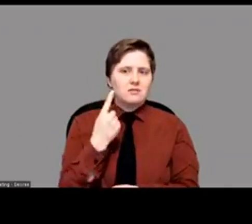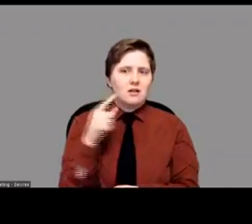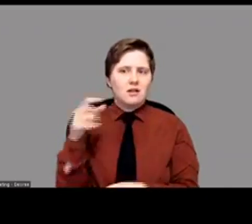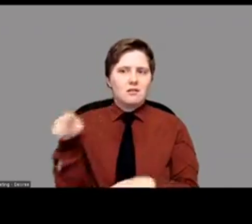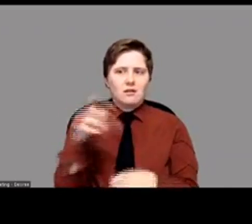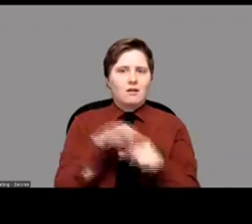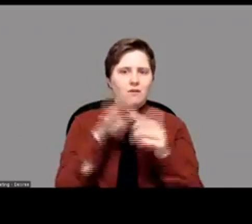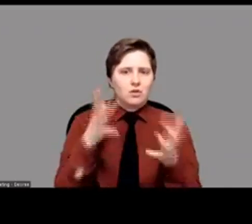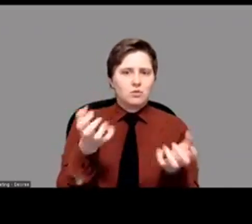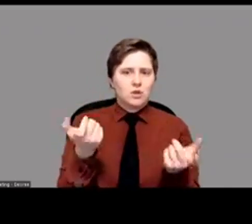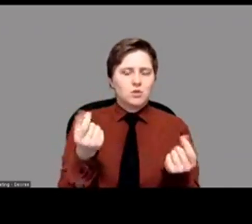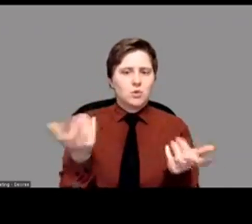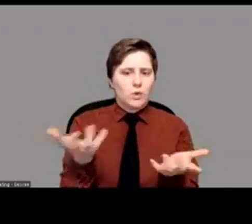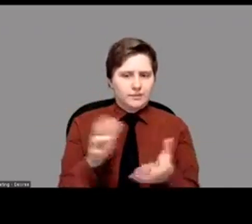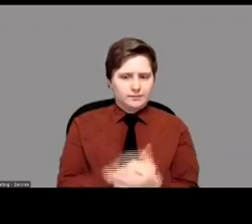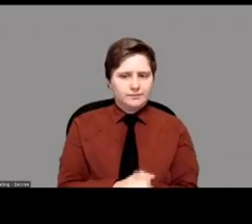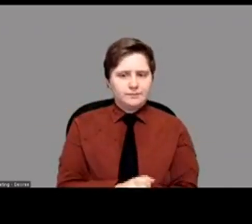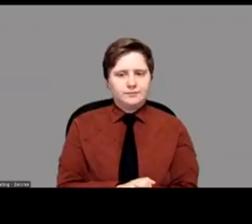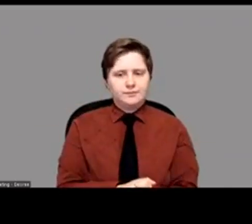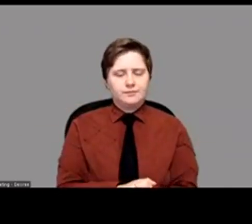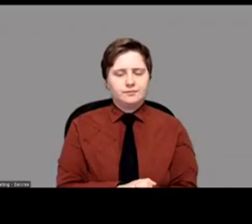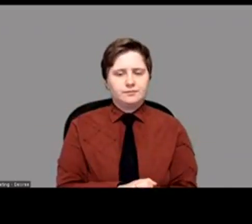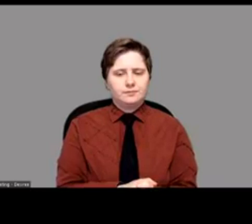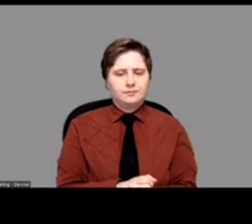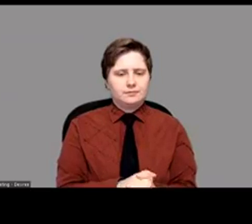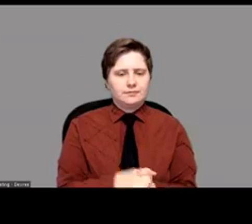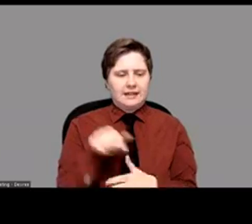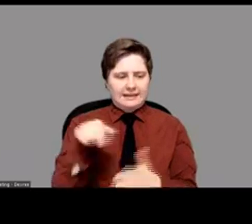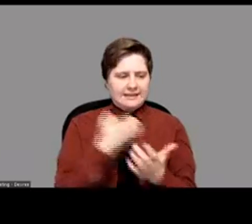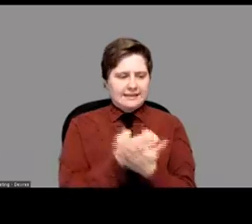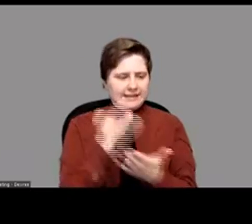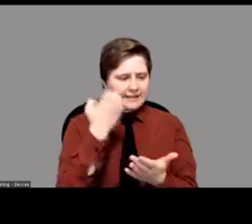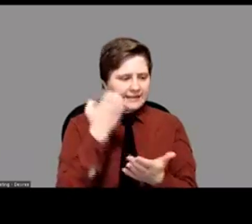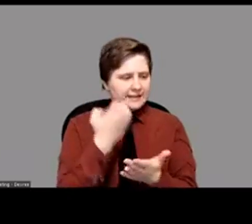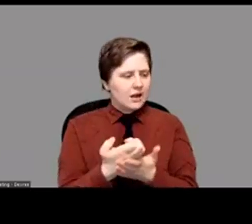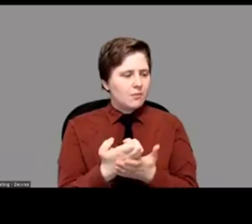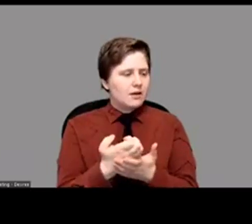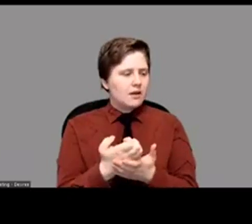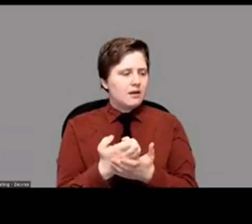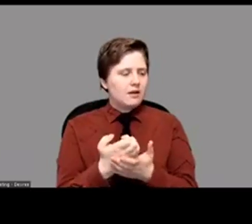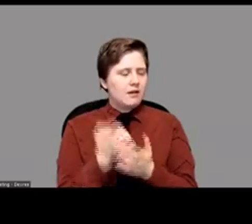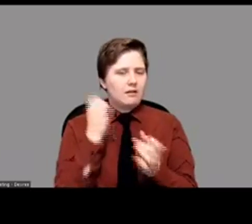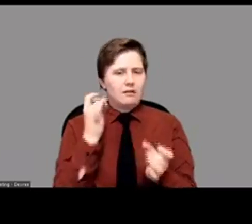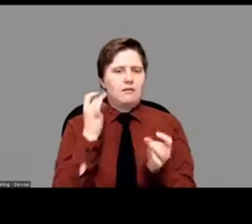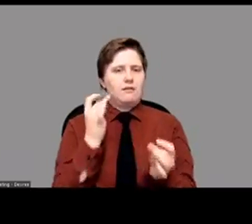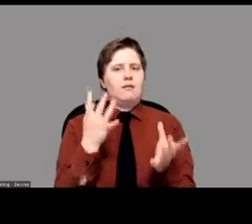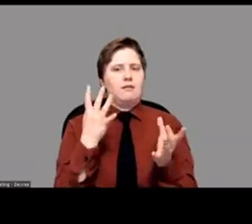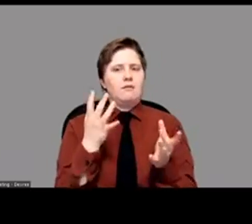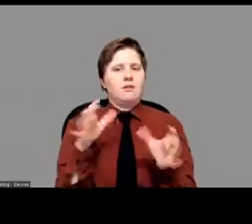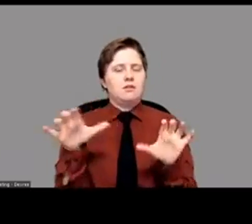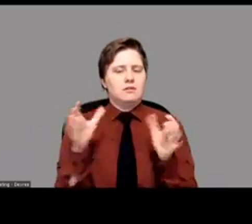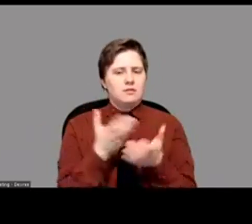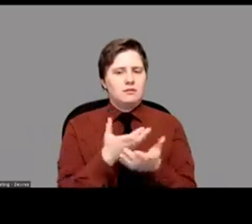want to do. What has this economic? Calamity done.